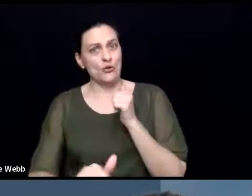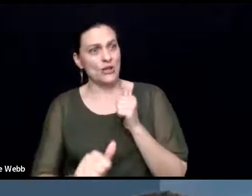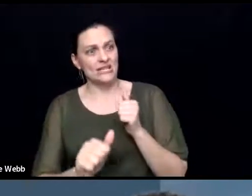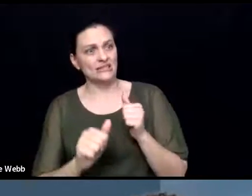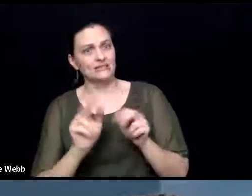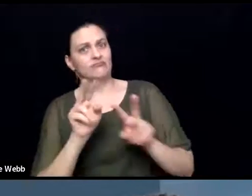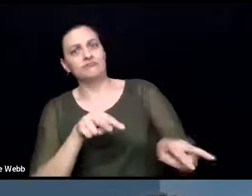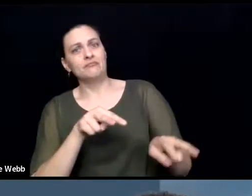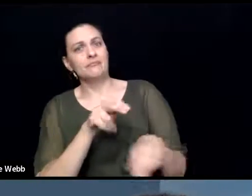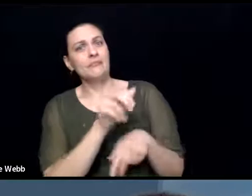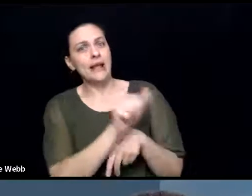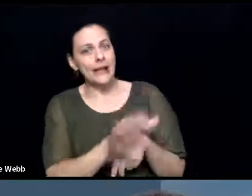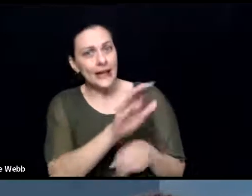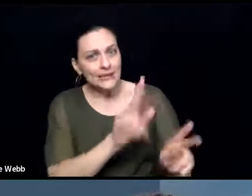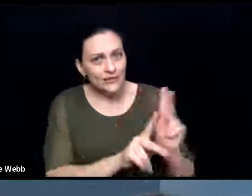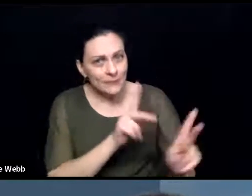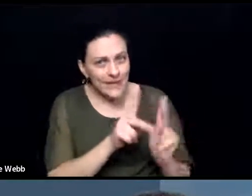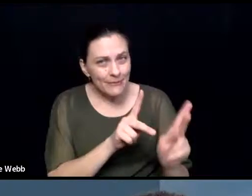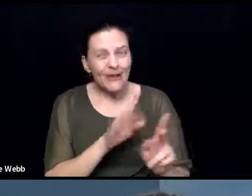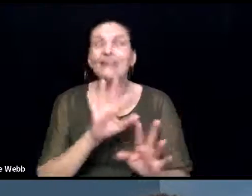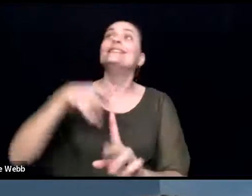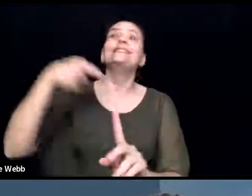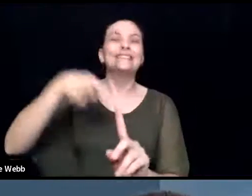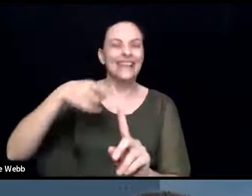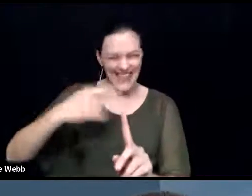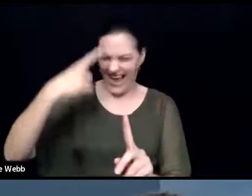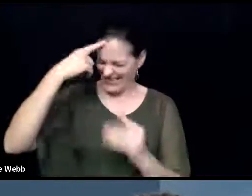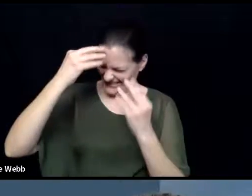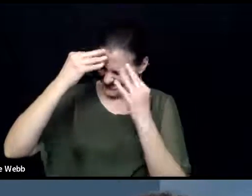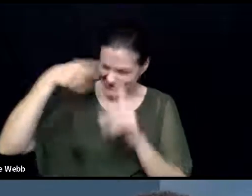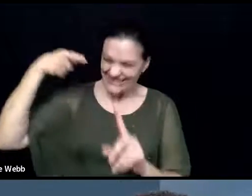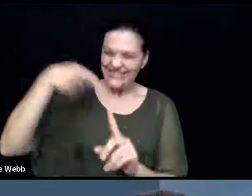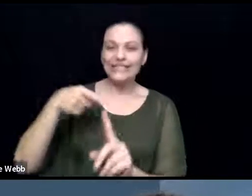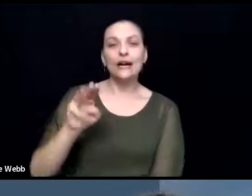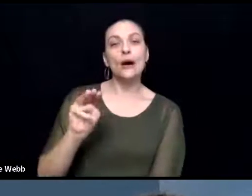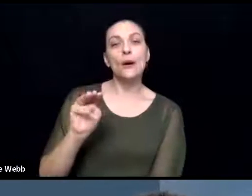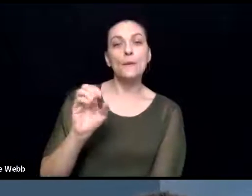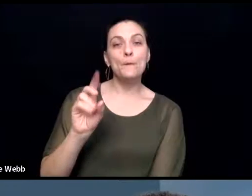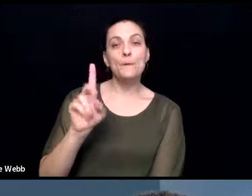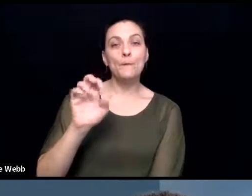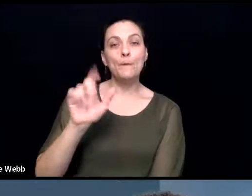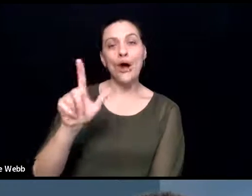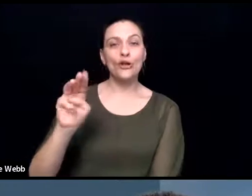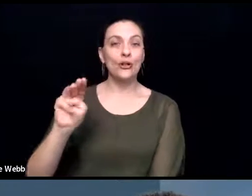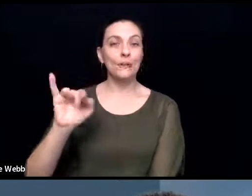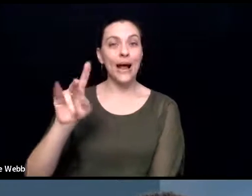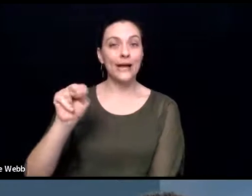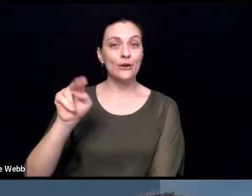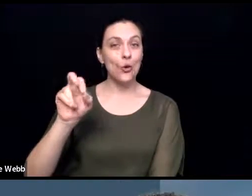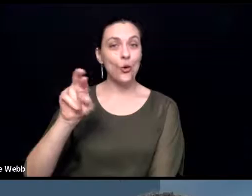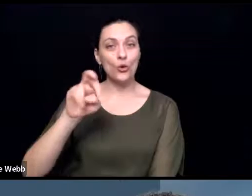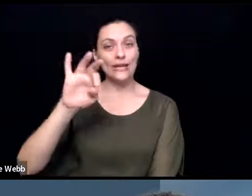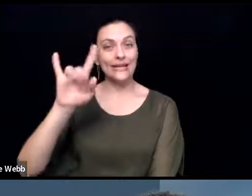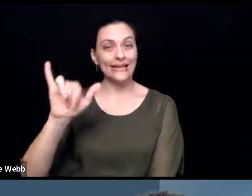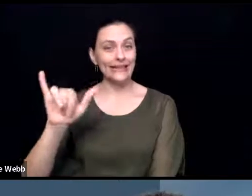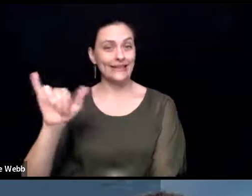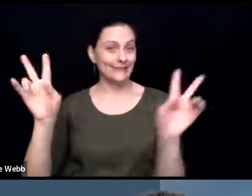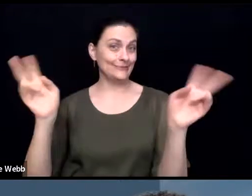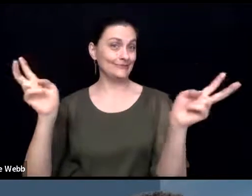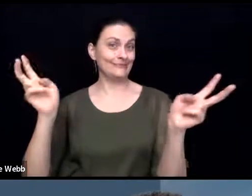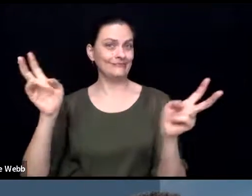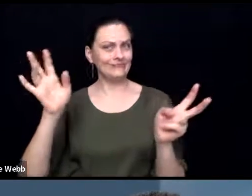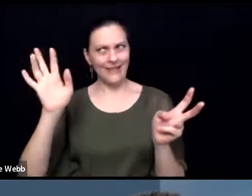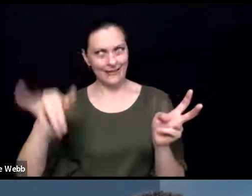minority myth -- that's the word I was looking for -- the model minority myth in the Asian community.